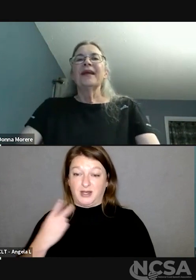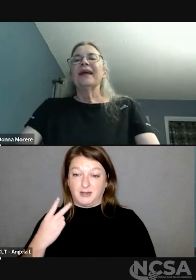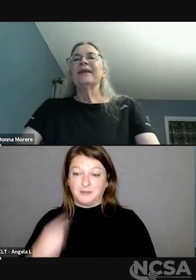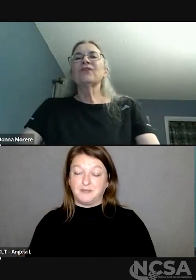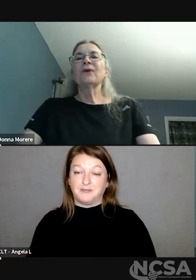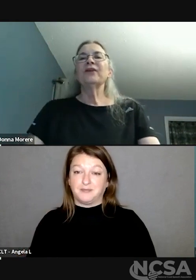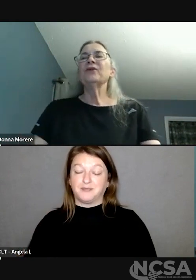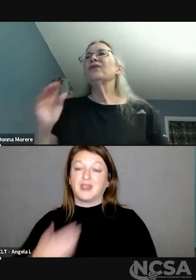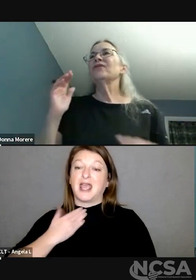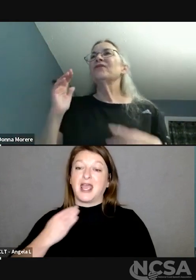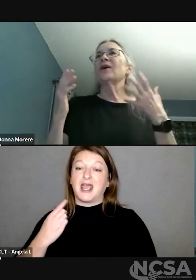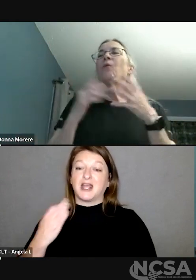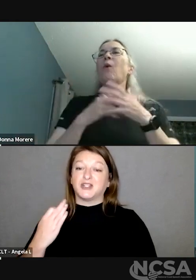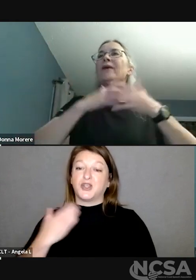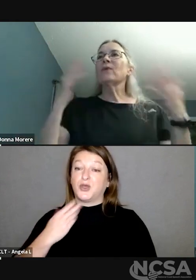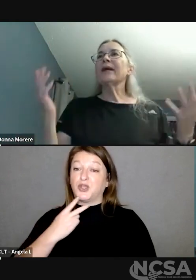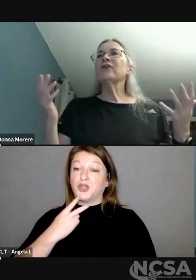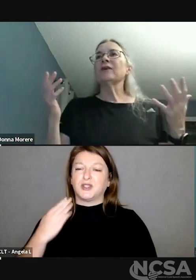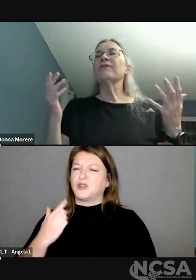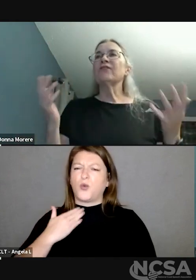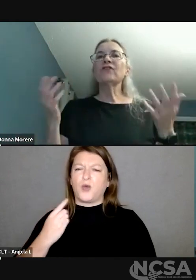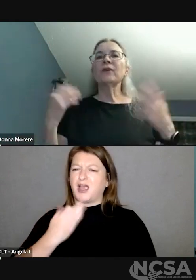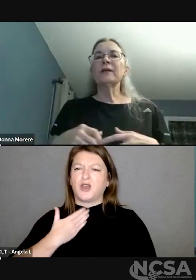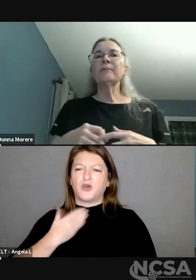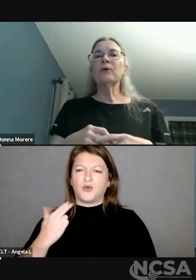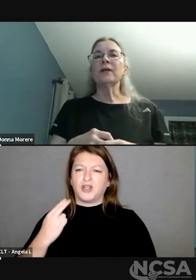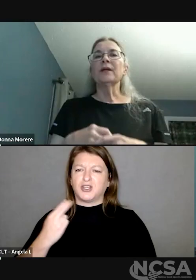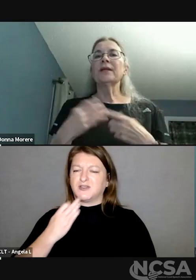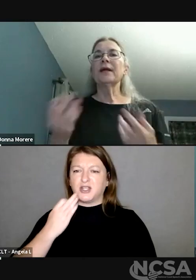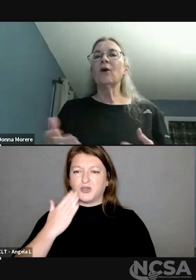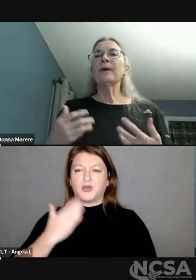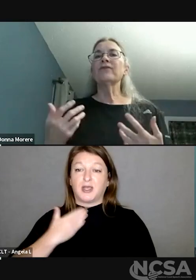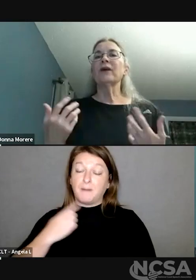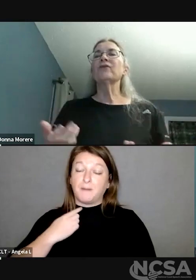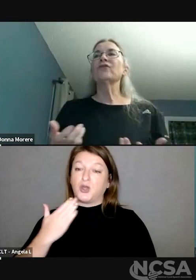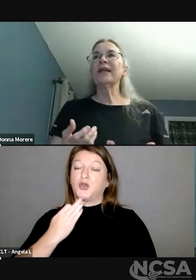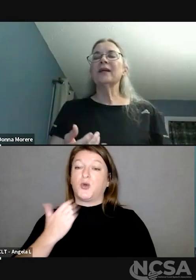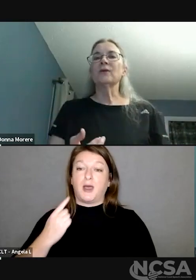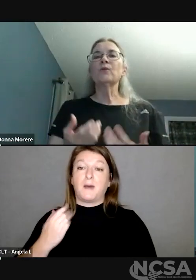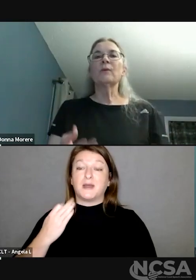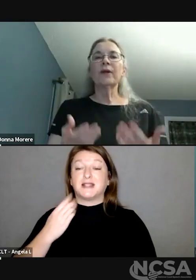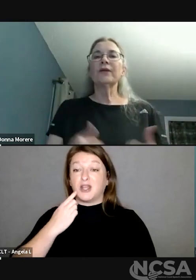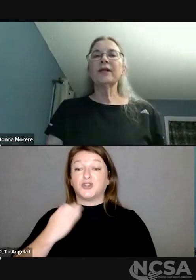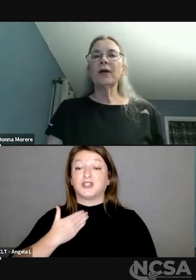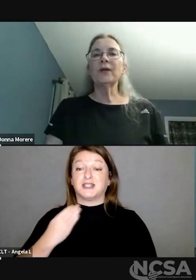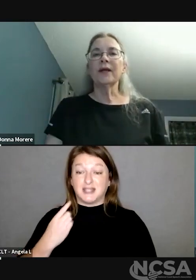and so it uses a wide range of sensory input to help us understand what we are decoding